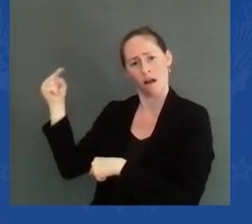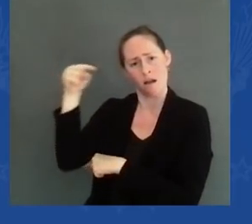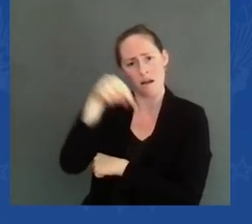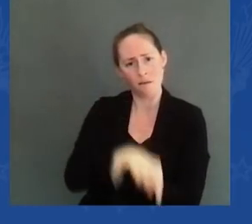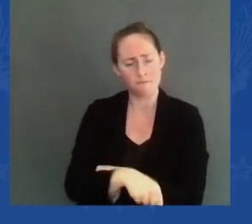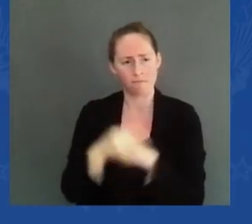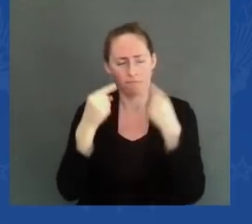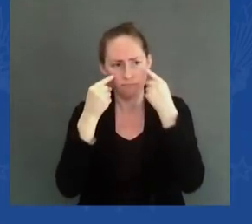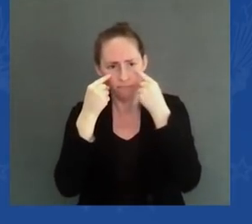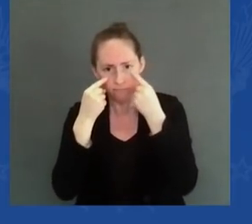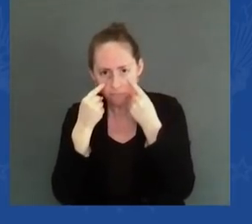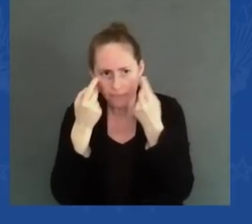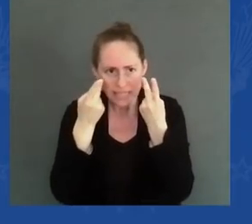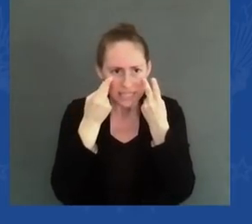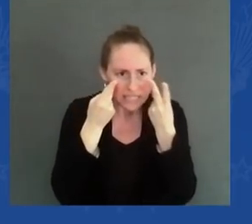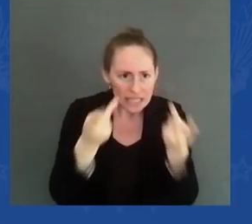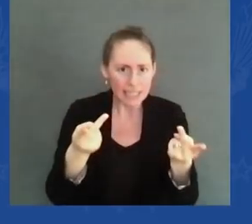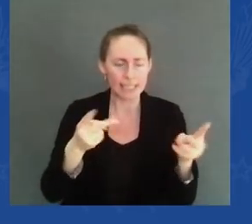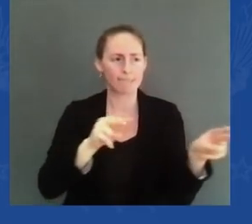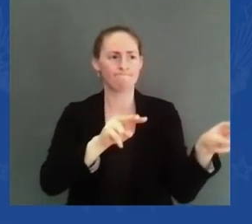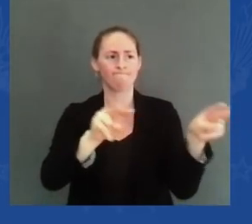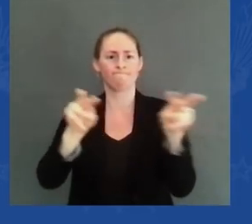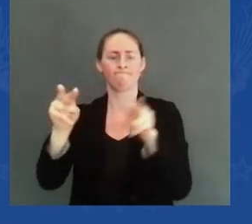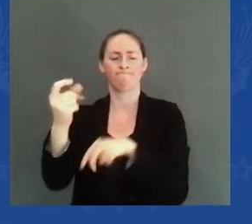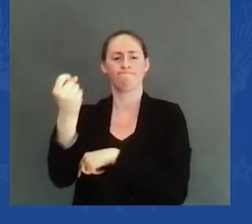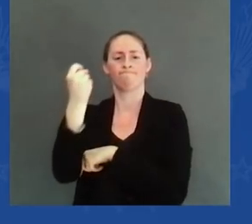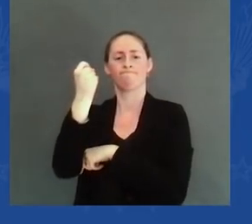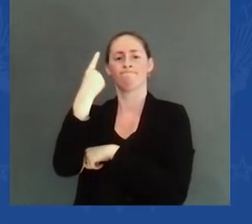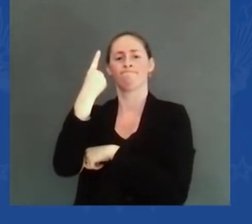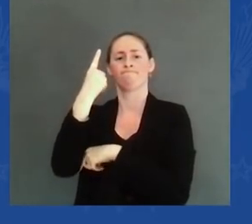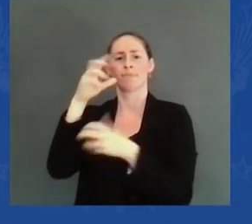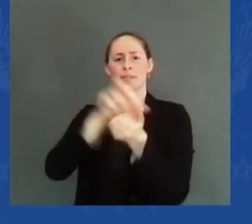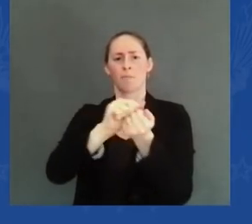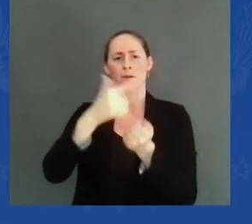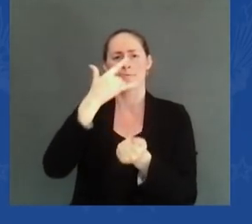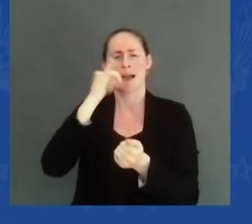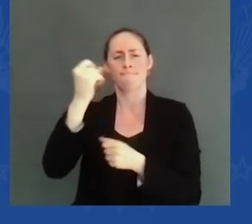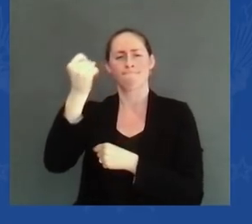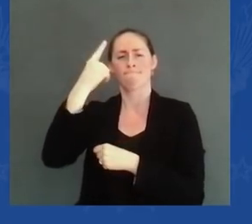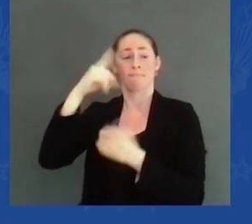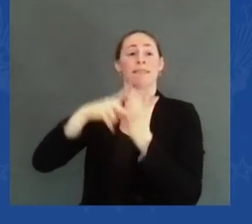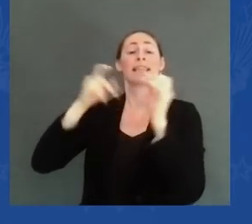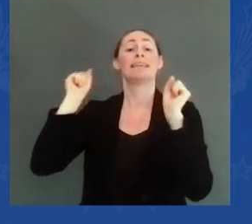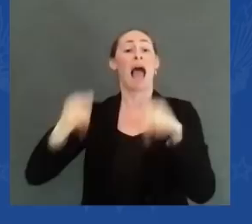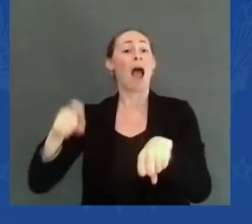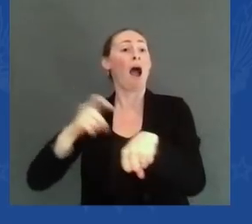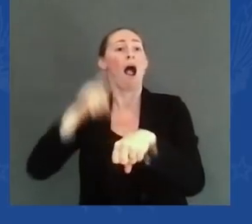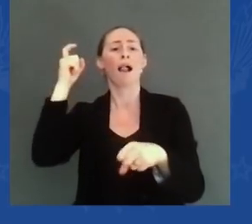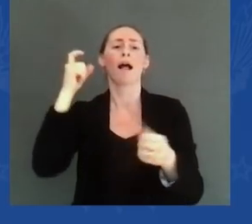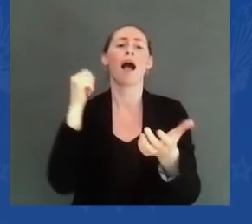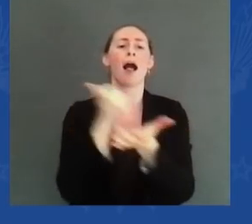but also to deliver the prompt aid we urgently need. This community is hurting. We've lost loved ones.